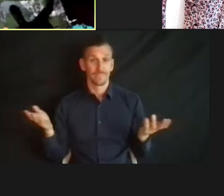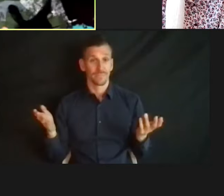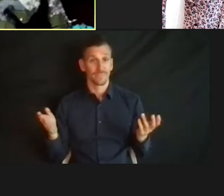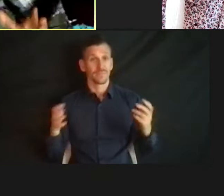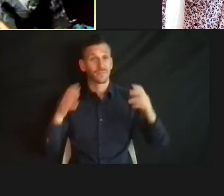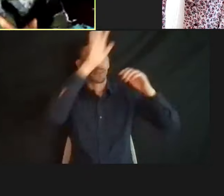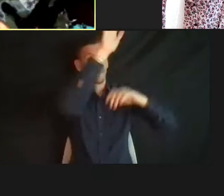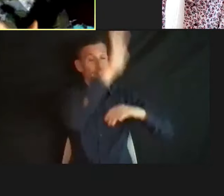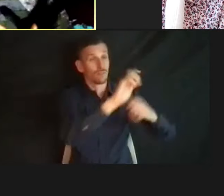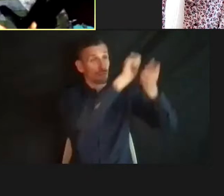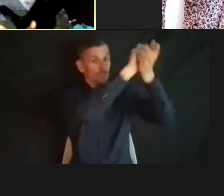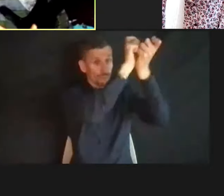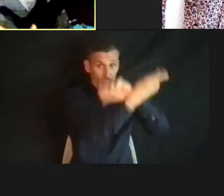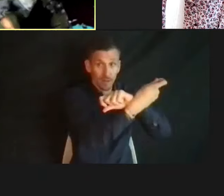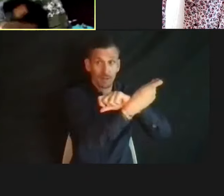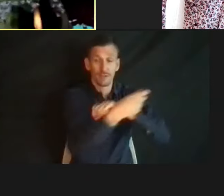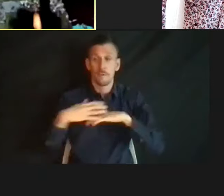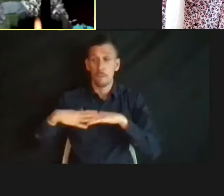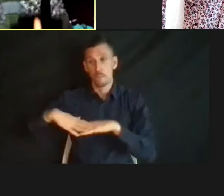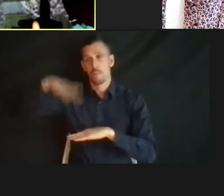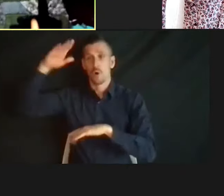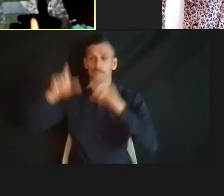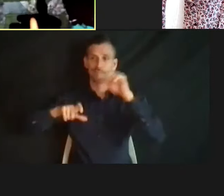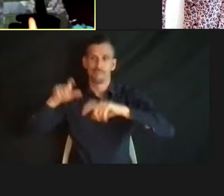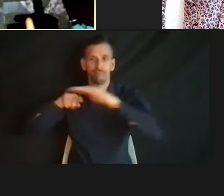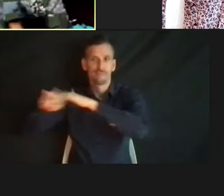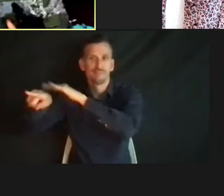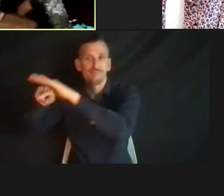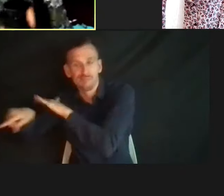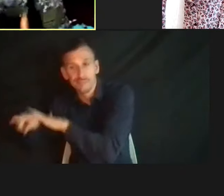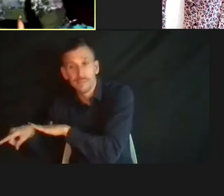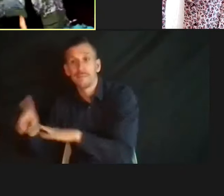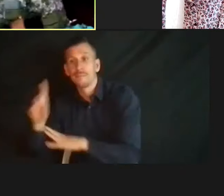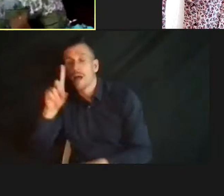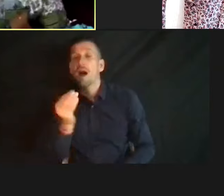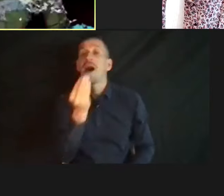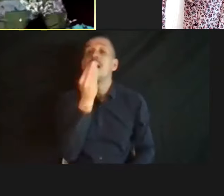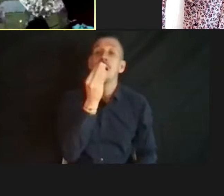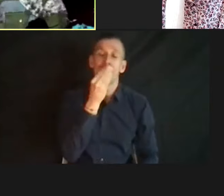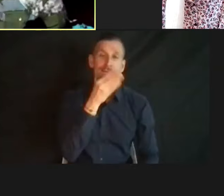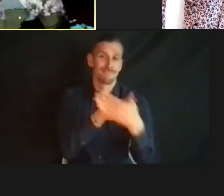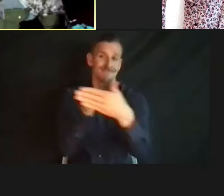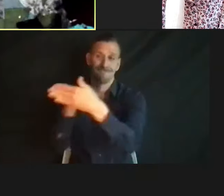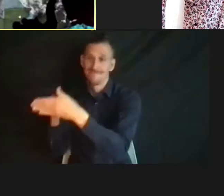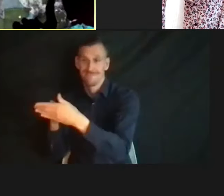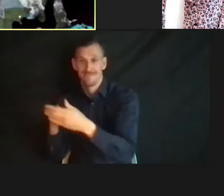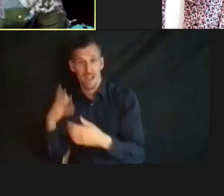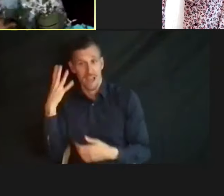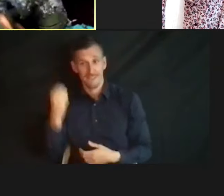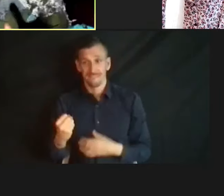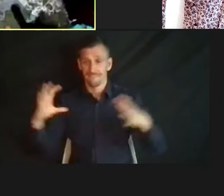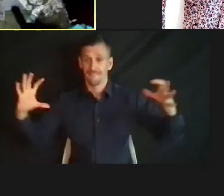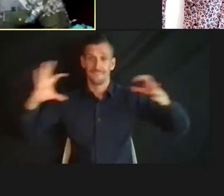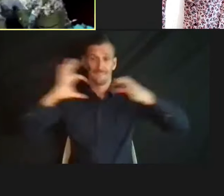Local solutions need to be supported. This is the best way we can sustain all the approaches that